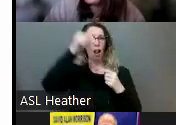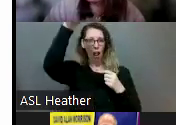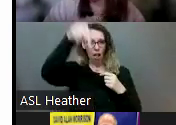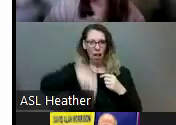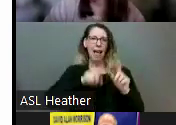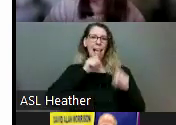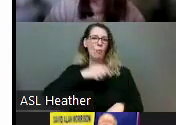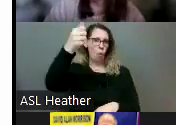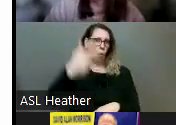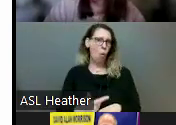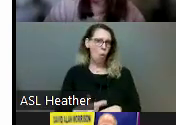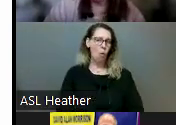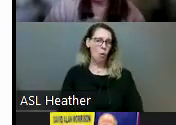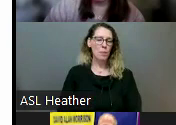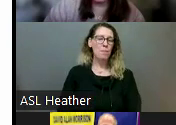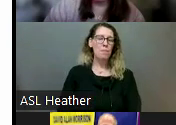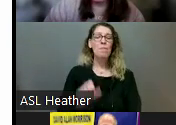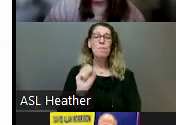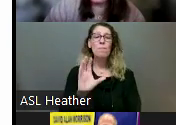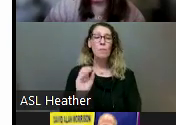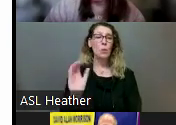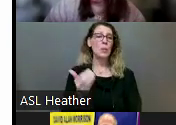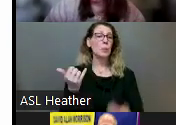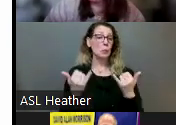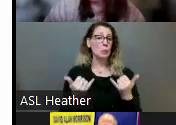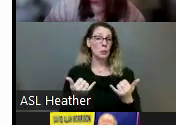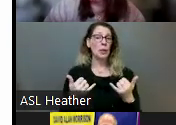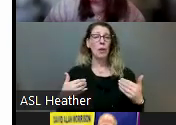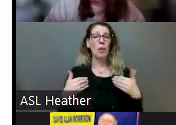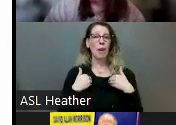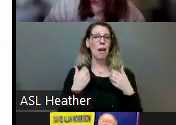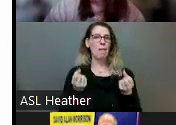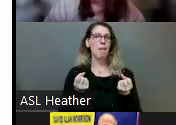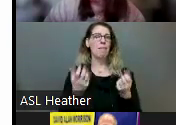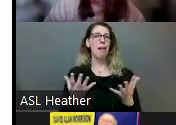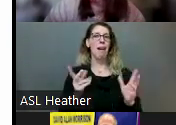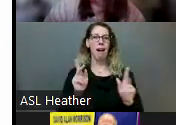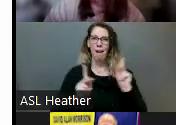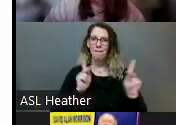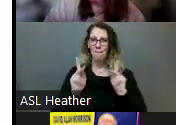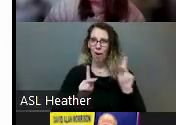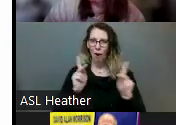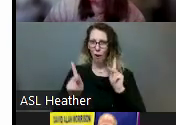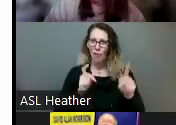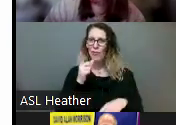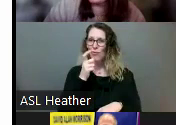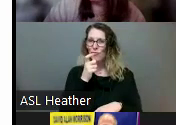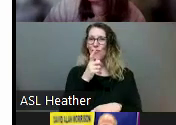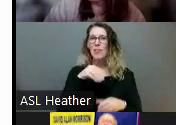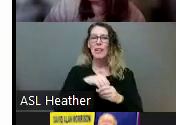questions. So it looks like today we have a lot of folks who are in the school counselor